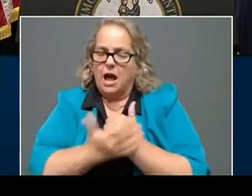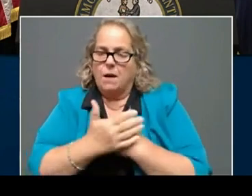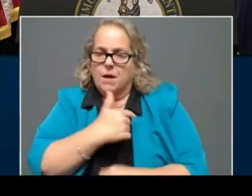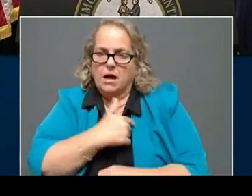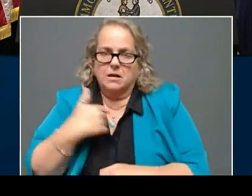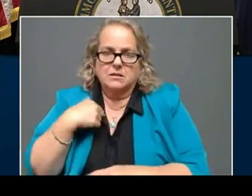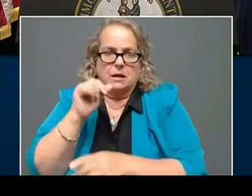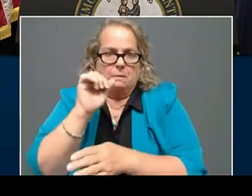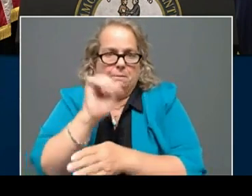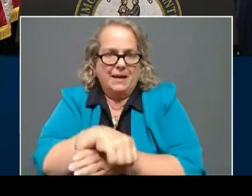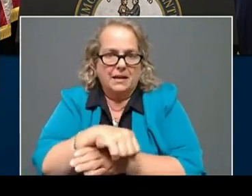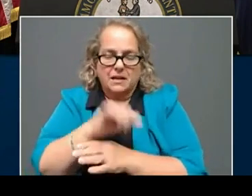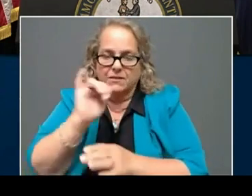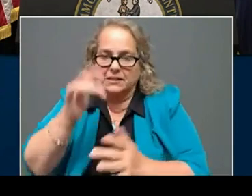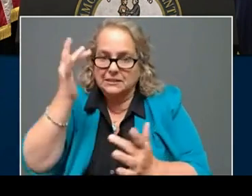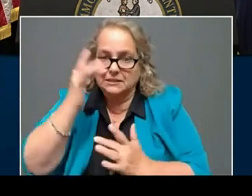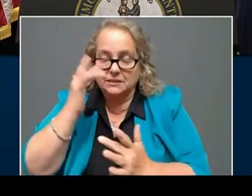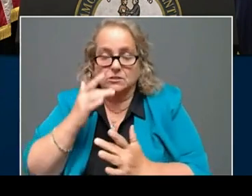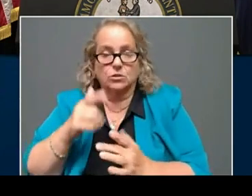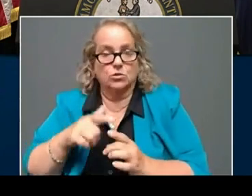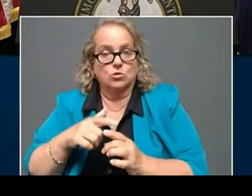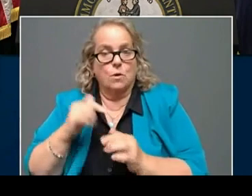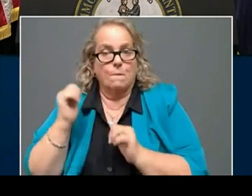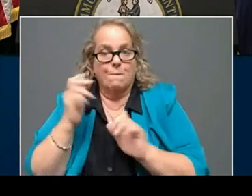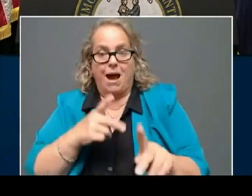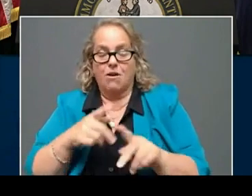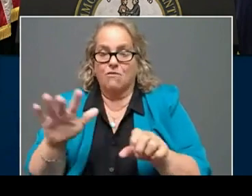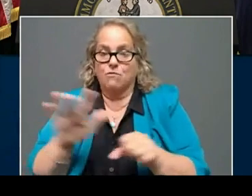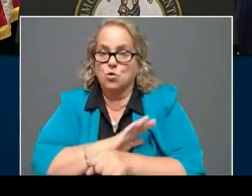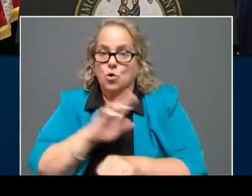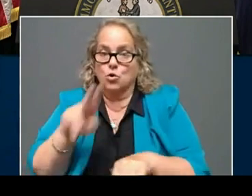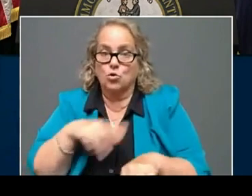full normal. Uh, you can stop seeing me do these, which everyone motivates you.